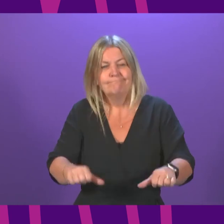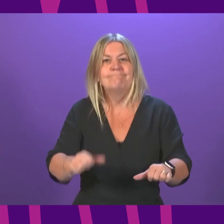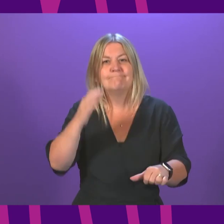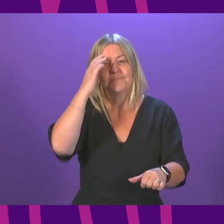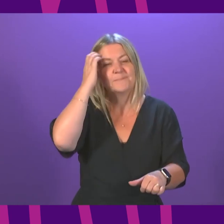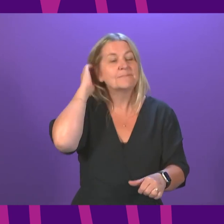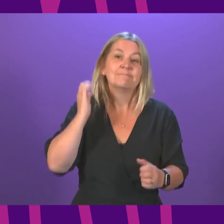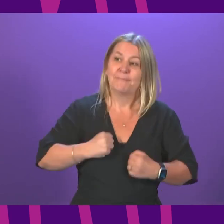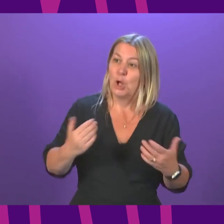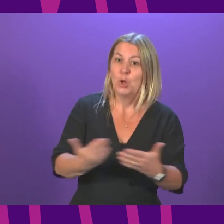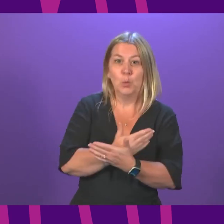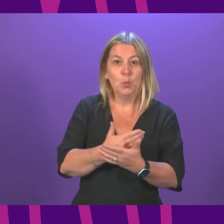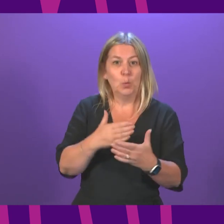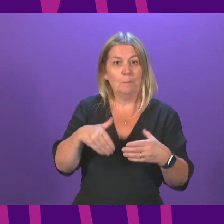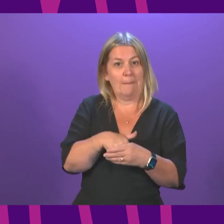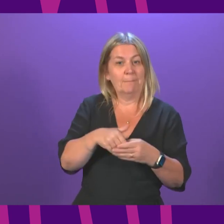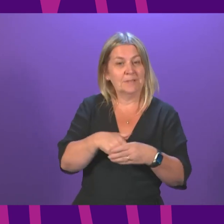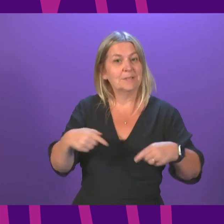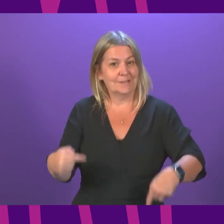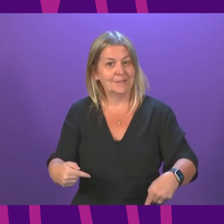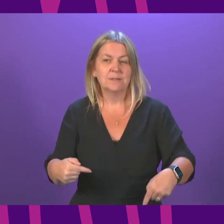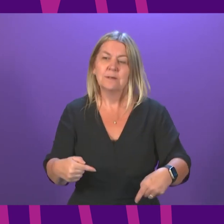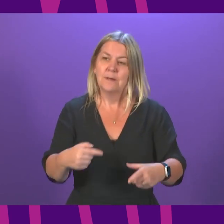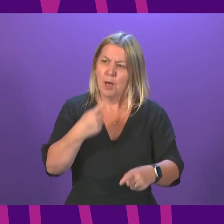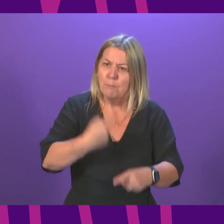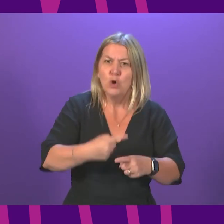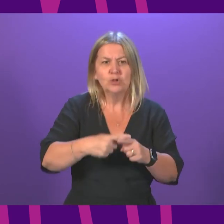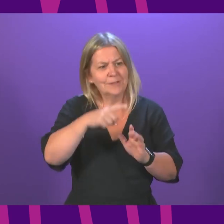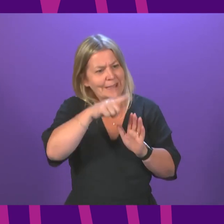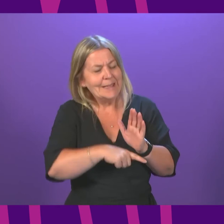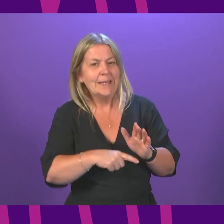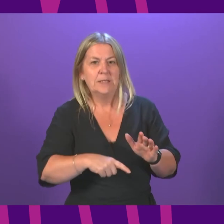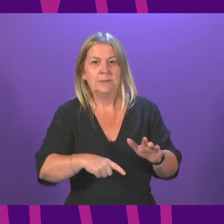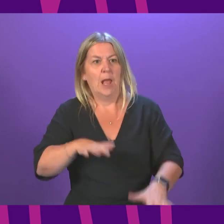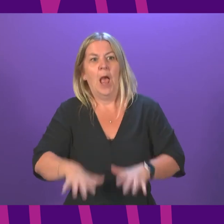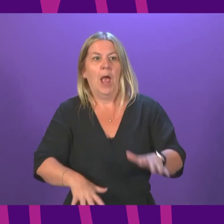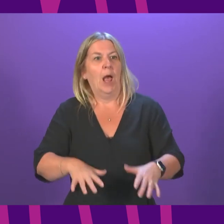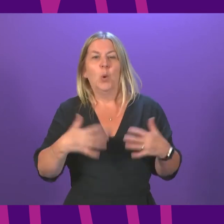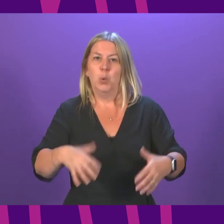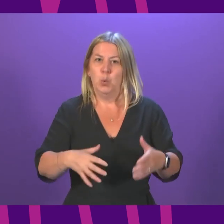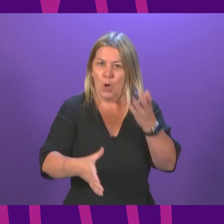legislation that we can pass just as quickly should the vaccines fail us.